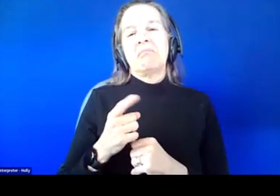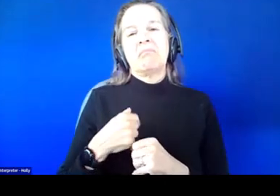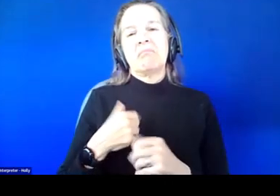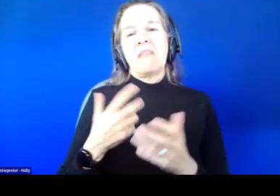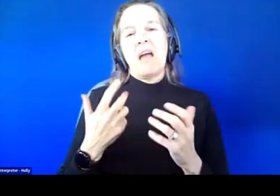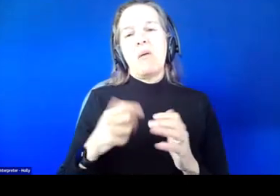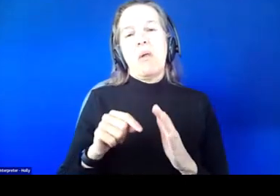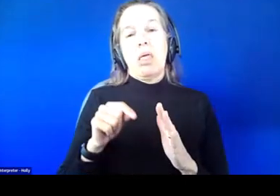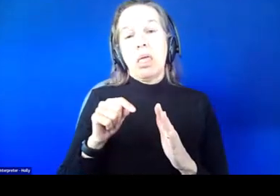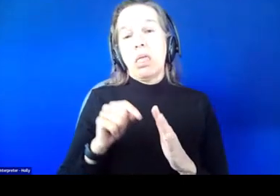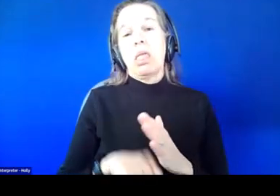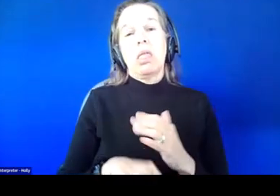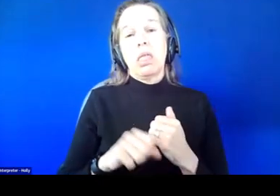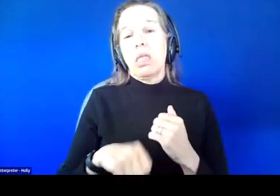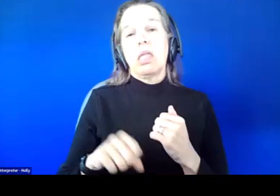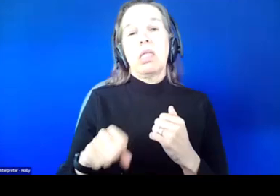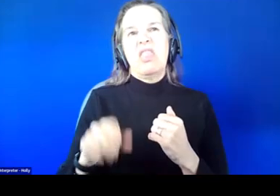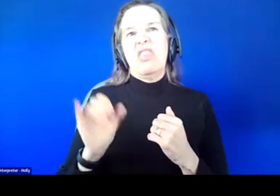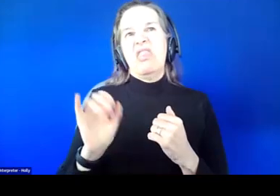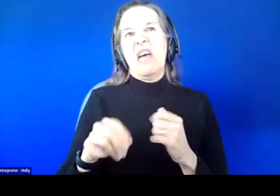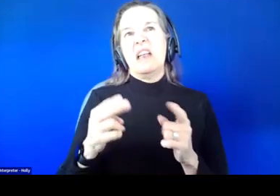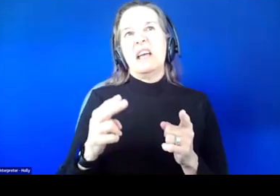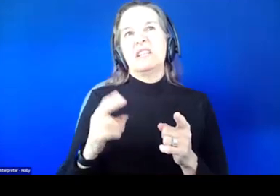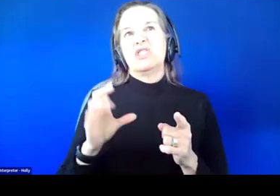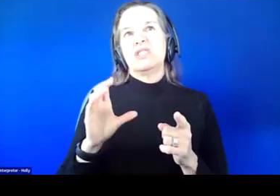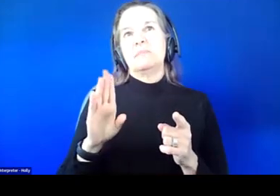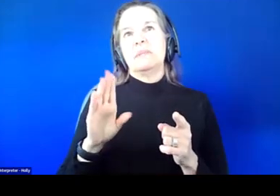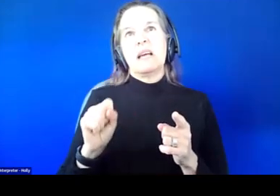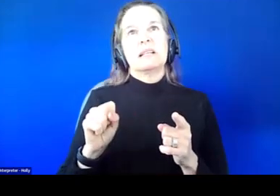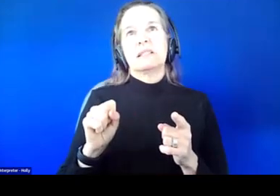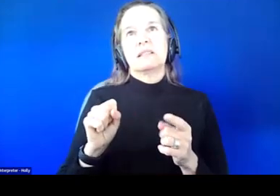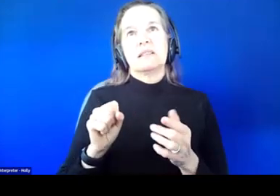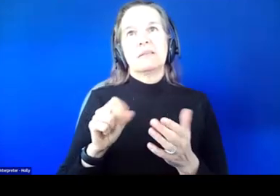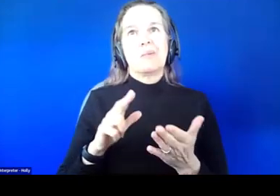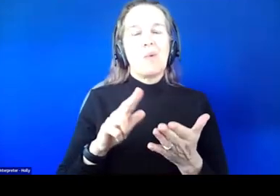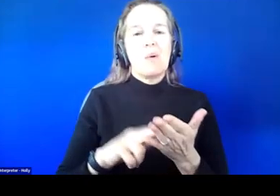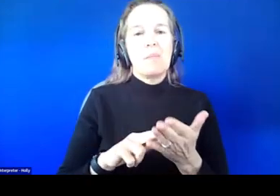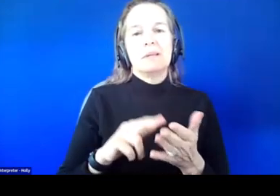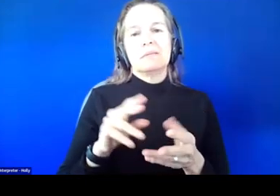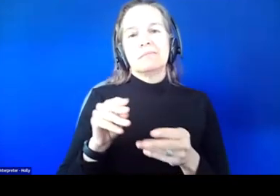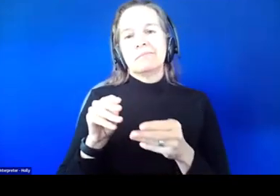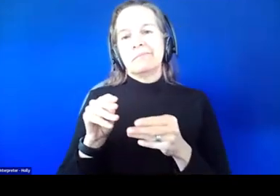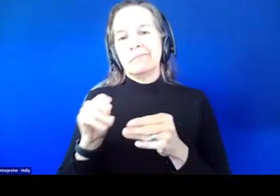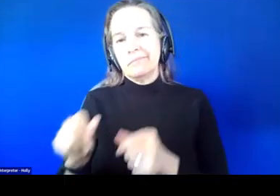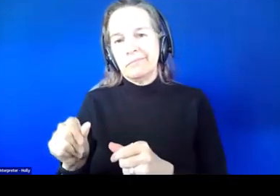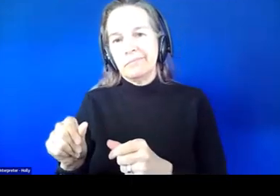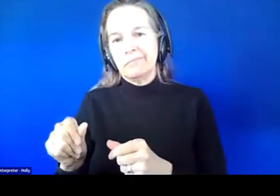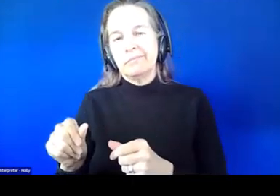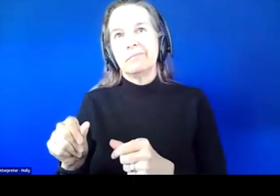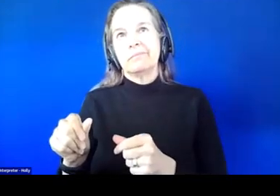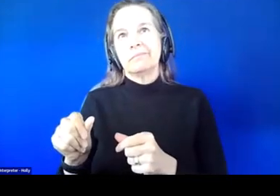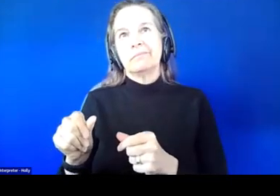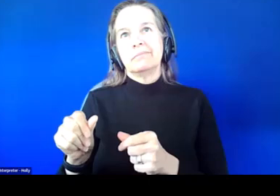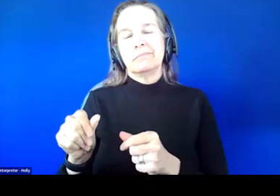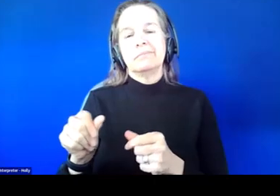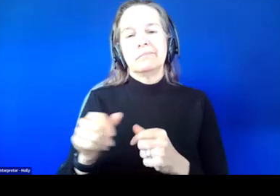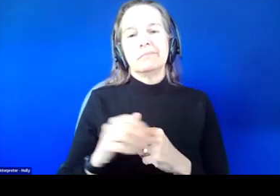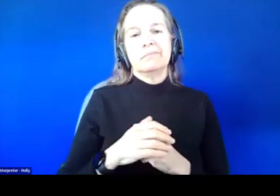this overall HCBS enrollment and expenditure data,